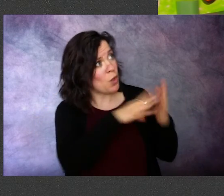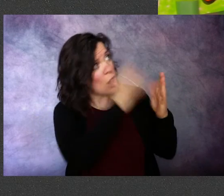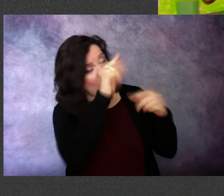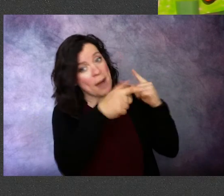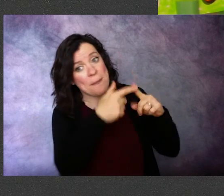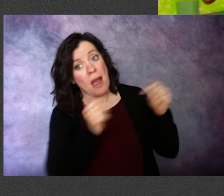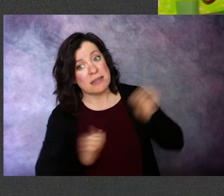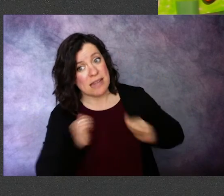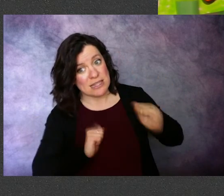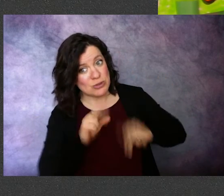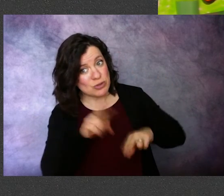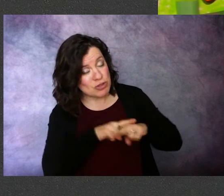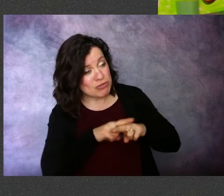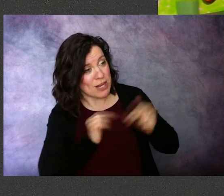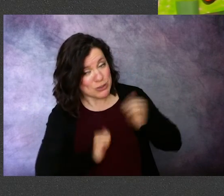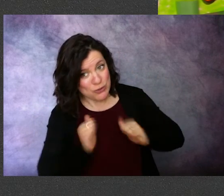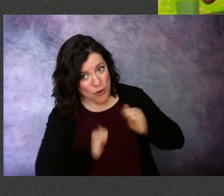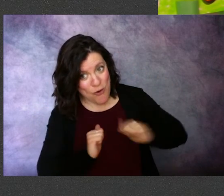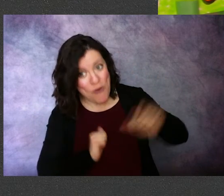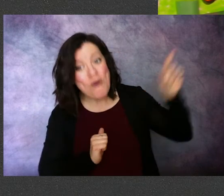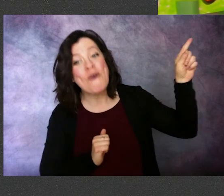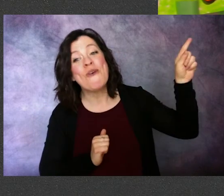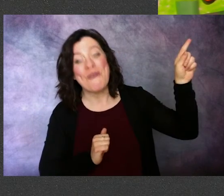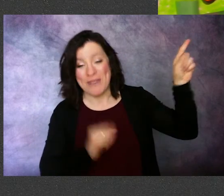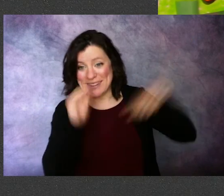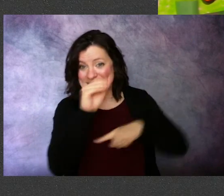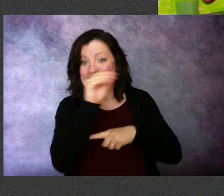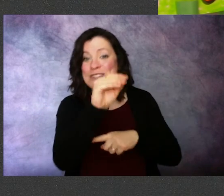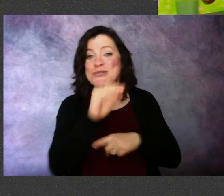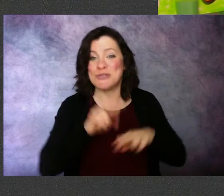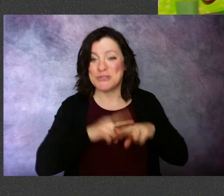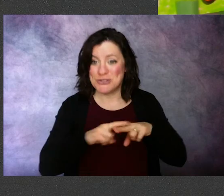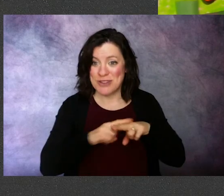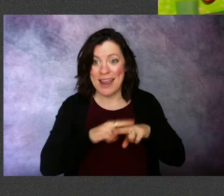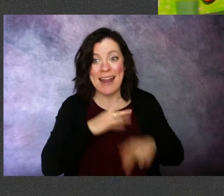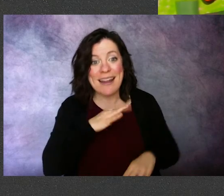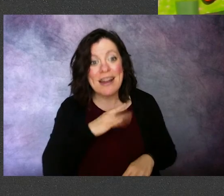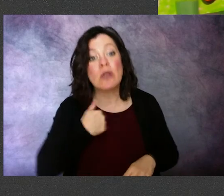and all the dinosaurs we see in there. We were able to read